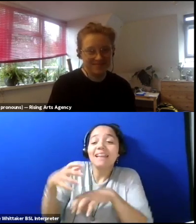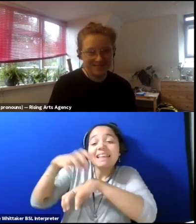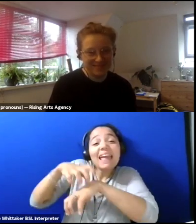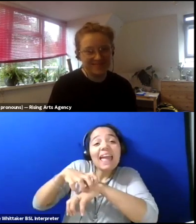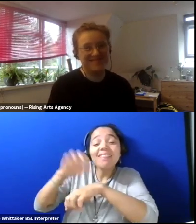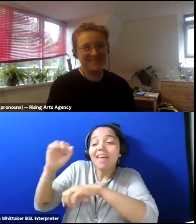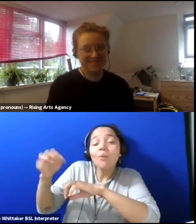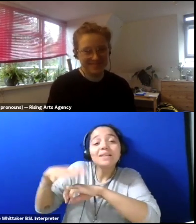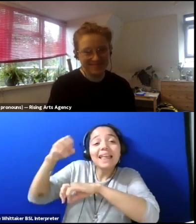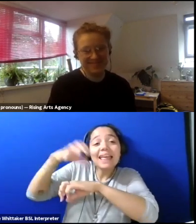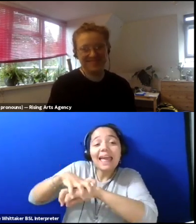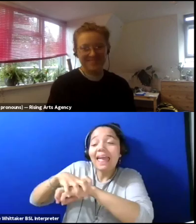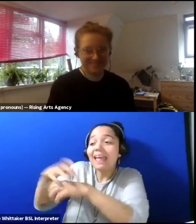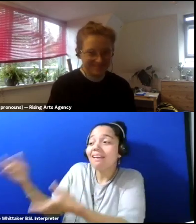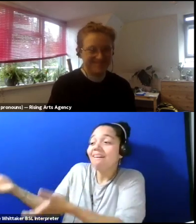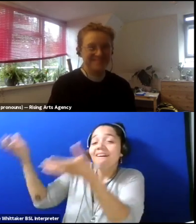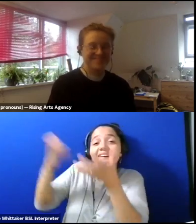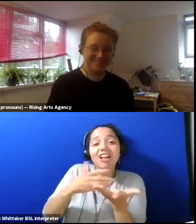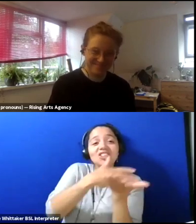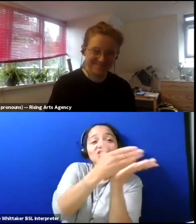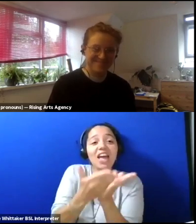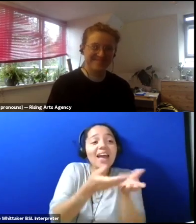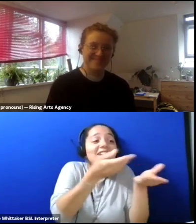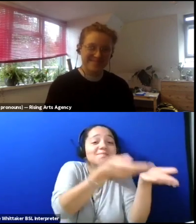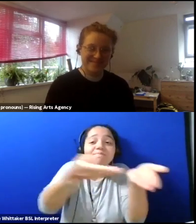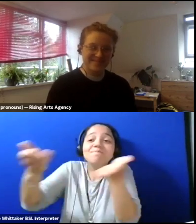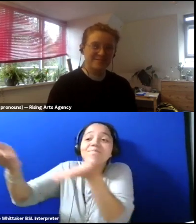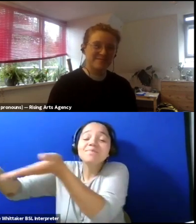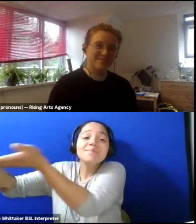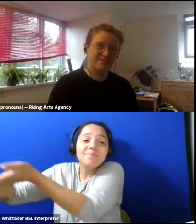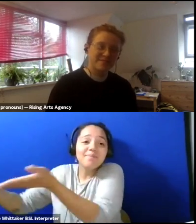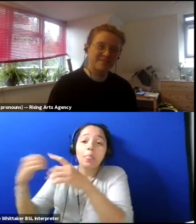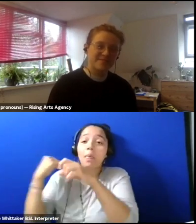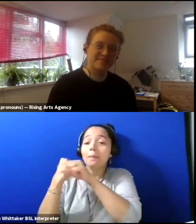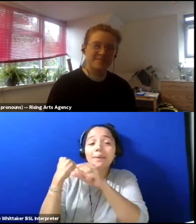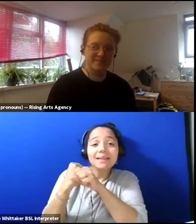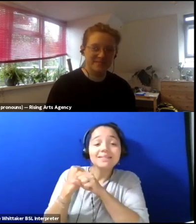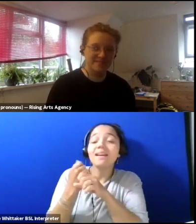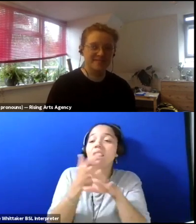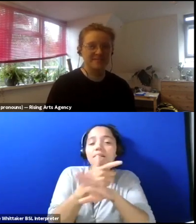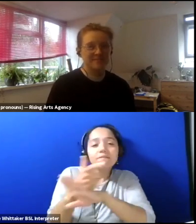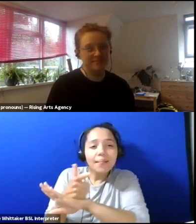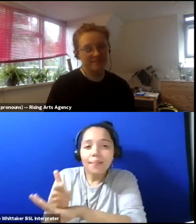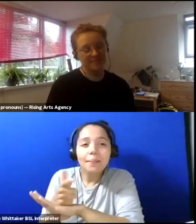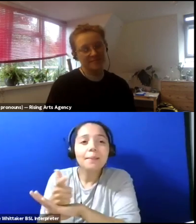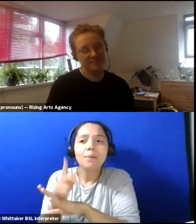So they came out and shared their wedding cake with everybody. Media came and did some filming. We looked really powerful.